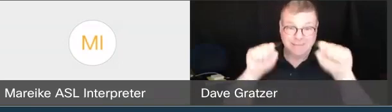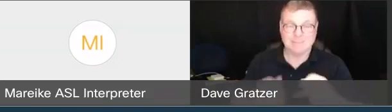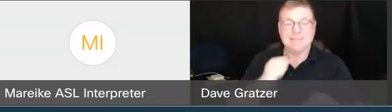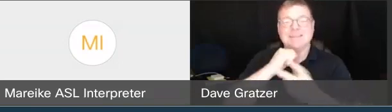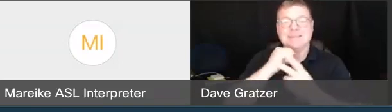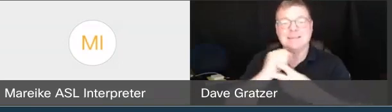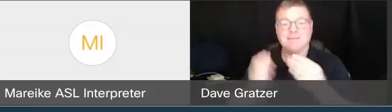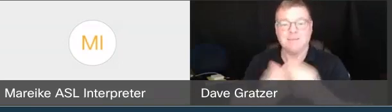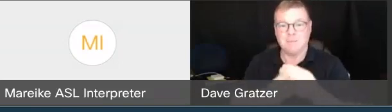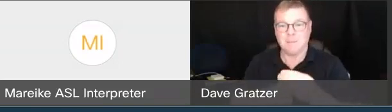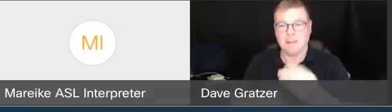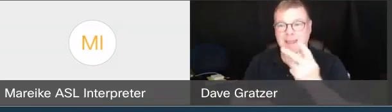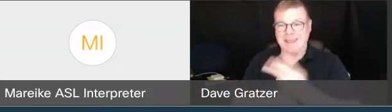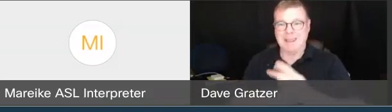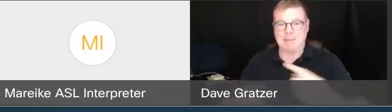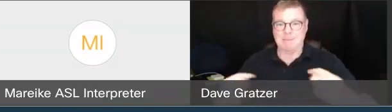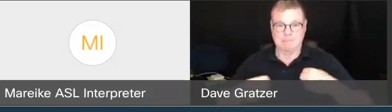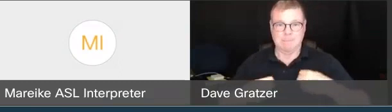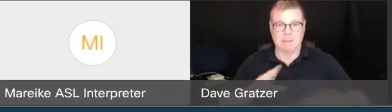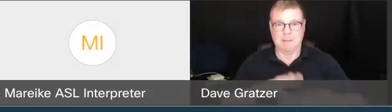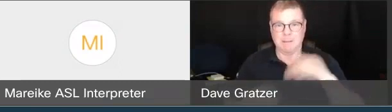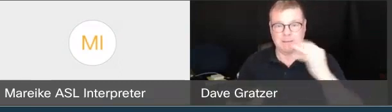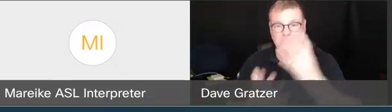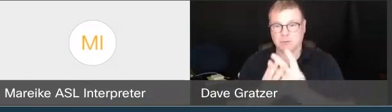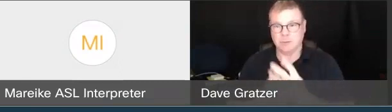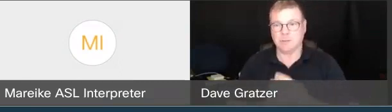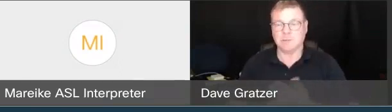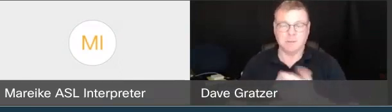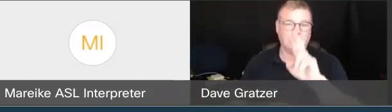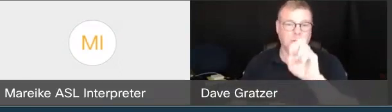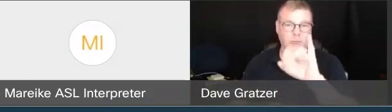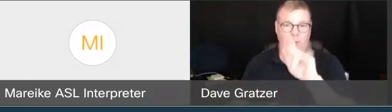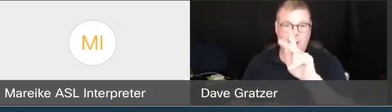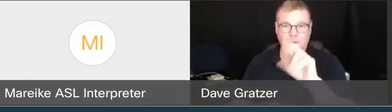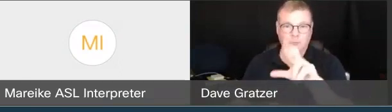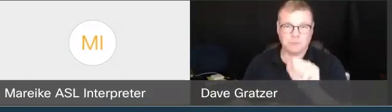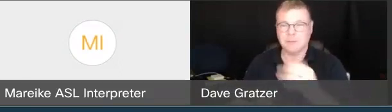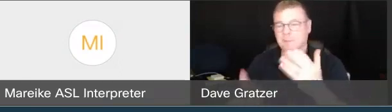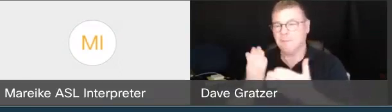out of the jail. It's not as if we'll use records, example, maybe that's a bad, I mean, that's a bad